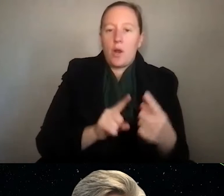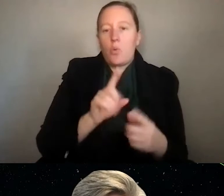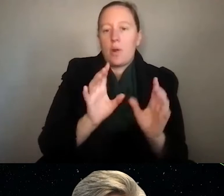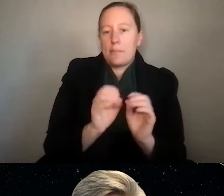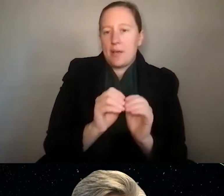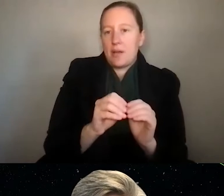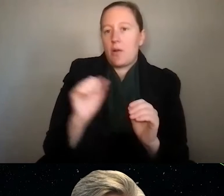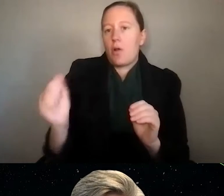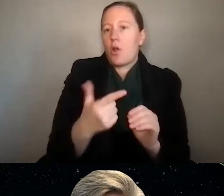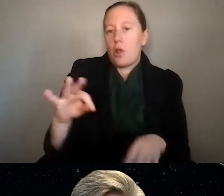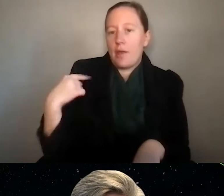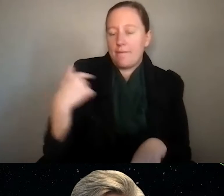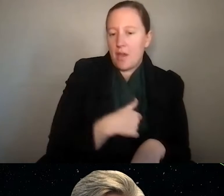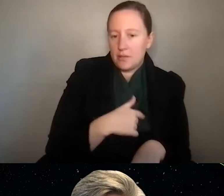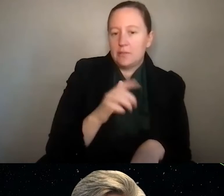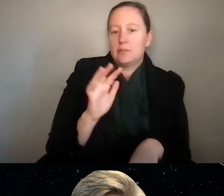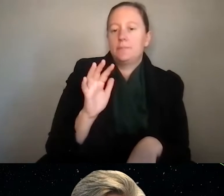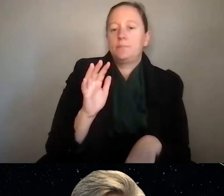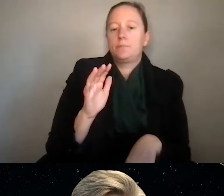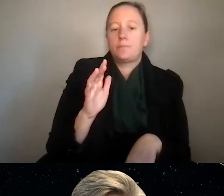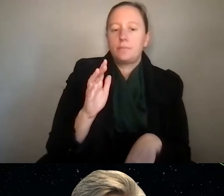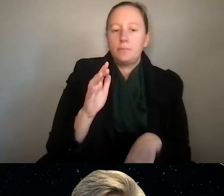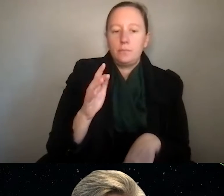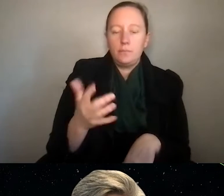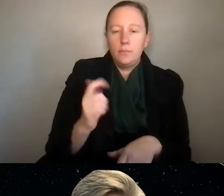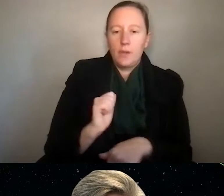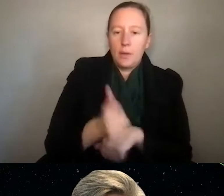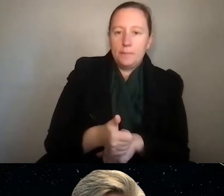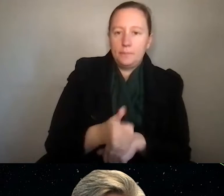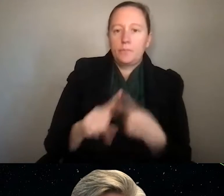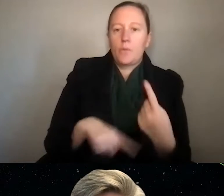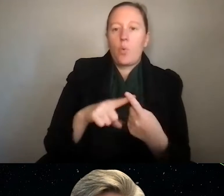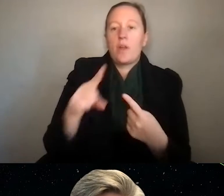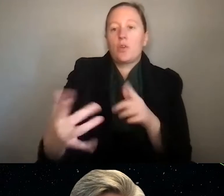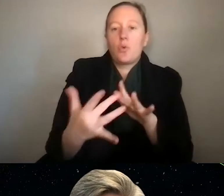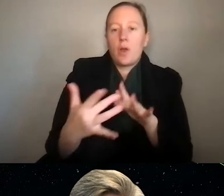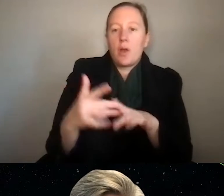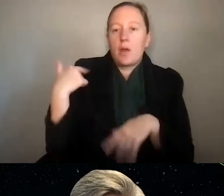of us we are setting up. Once you contact us and send us with one page,